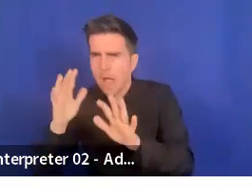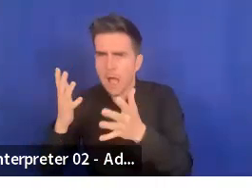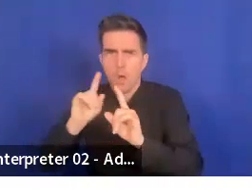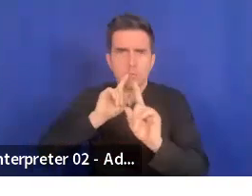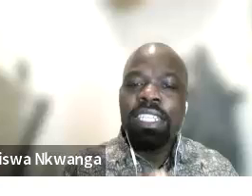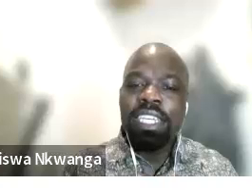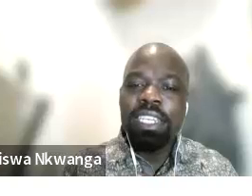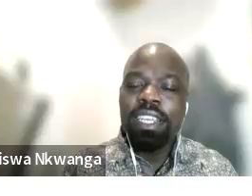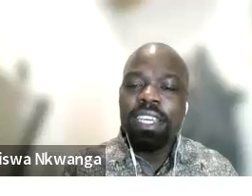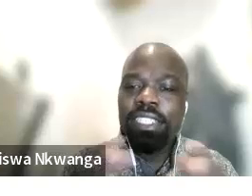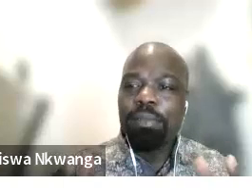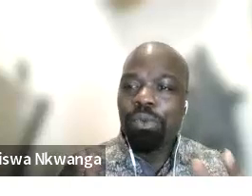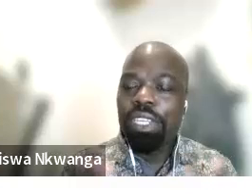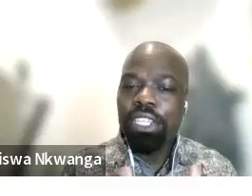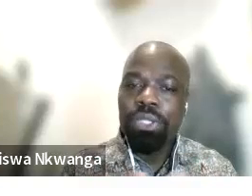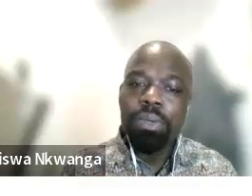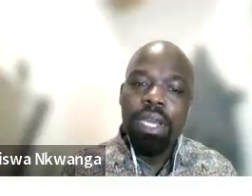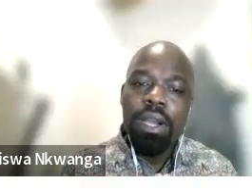side but is at the center and shapes what they do.